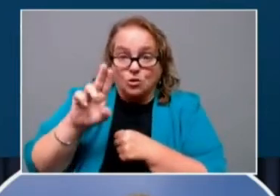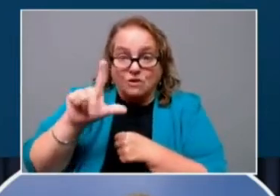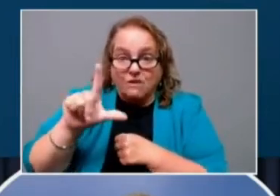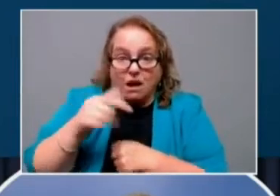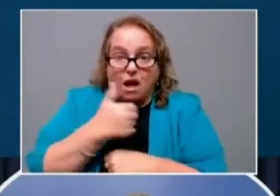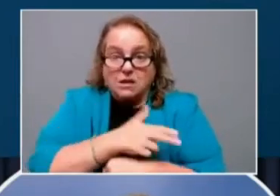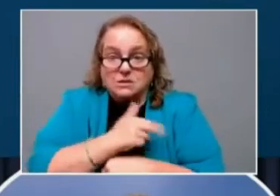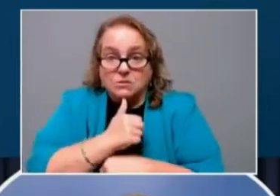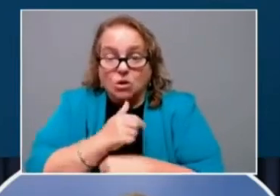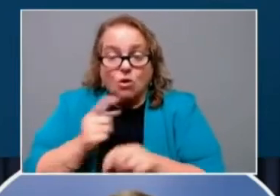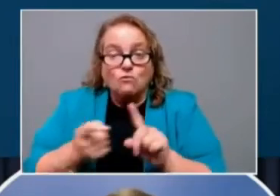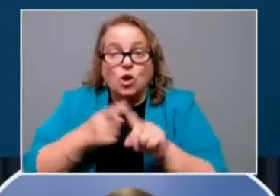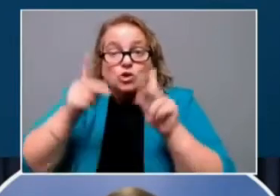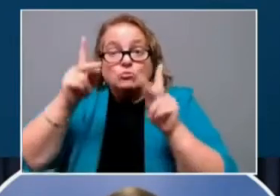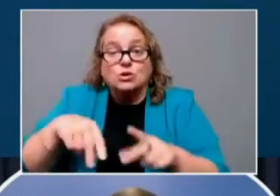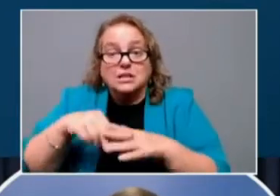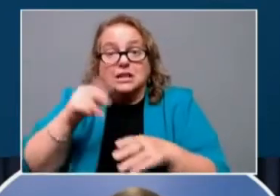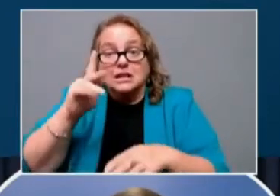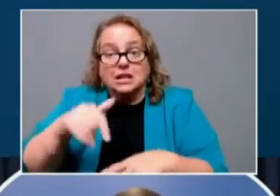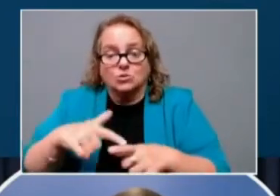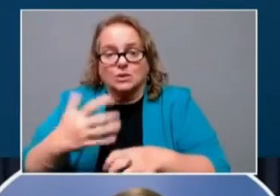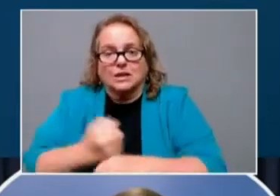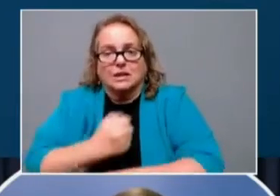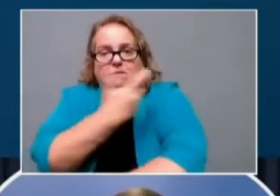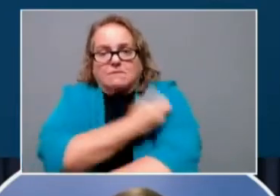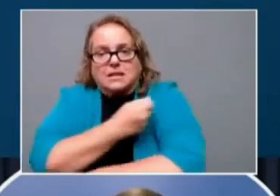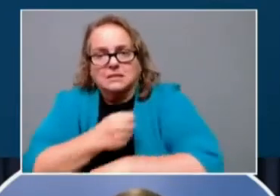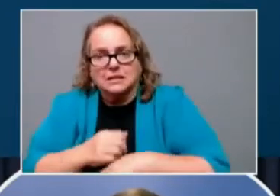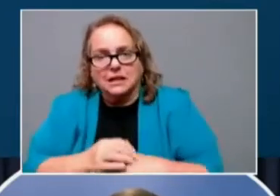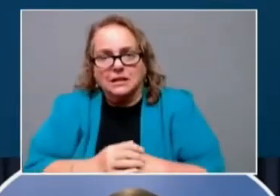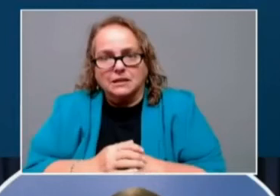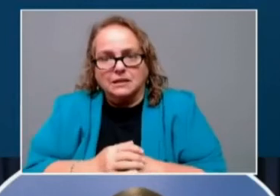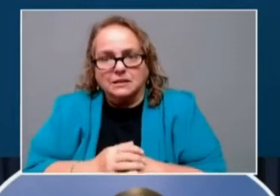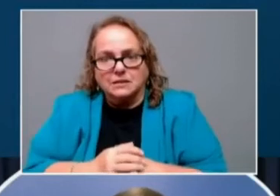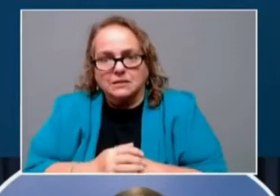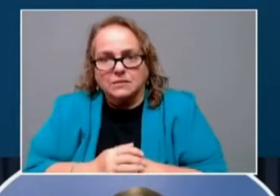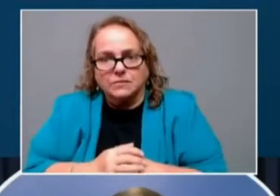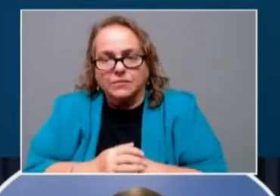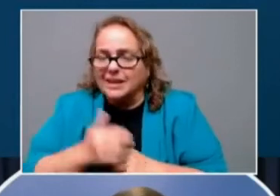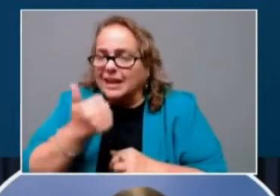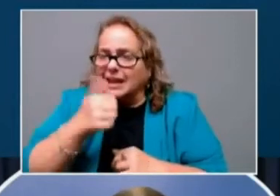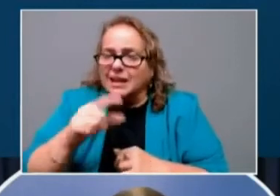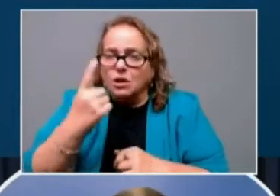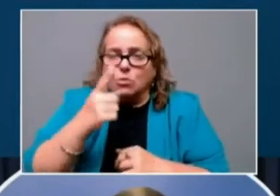in Kentucky get vaccinated, anybody who's going to get vaccinated because I asked them to